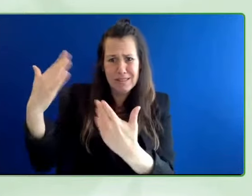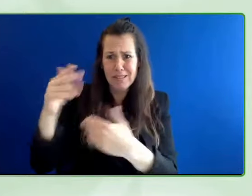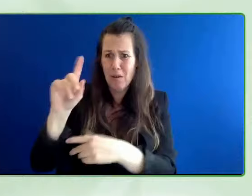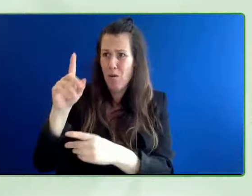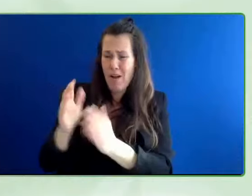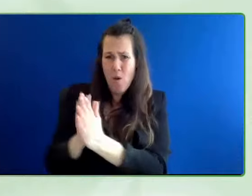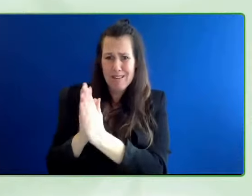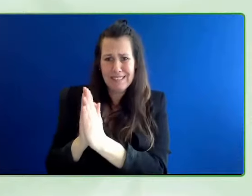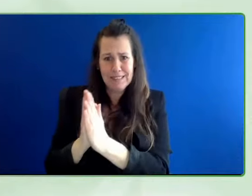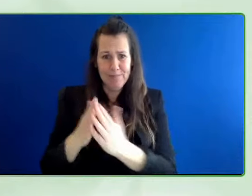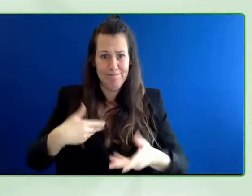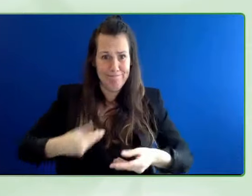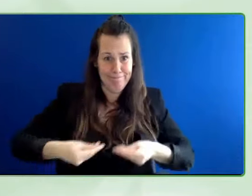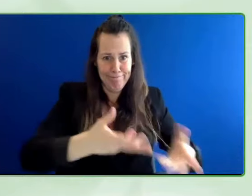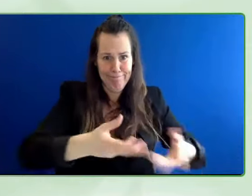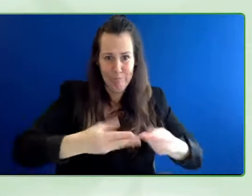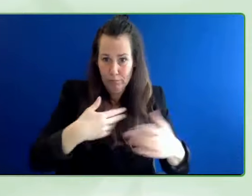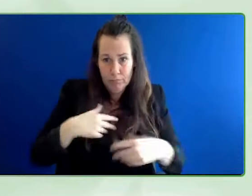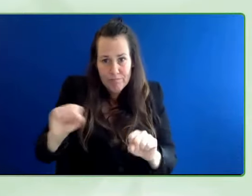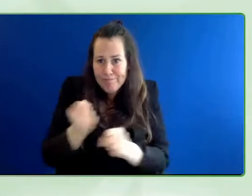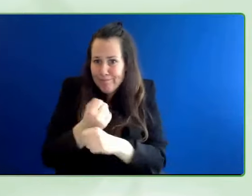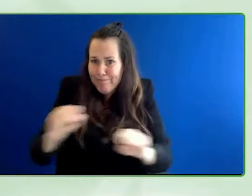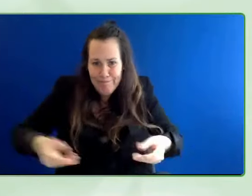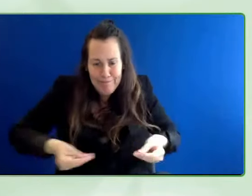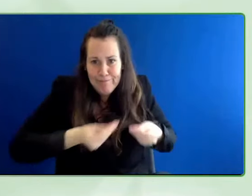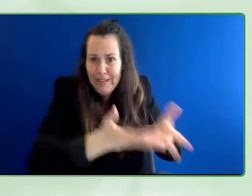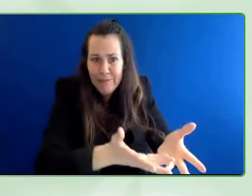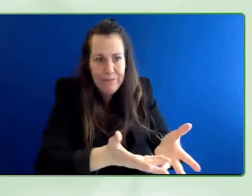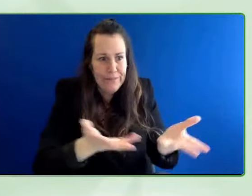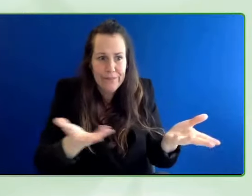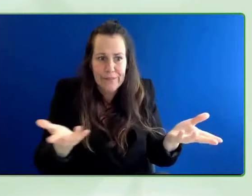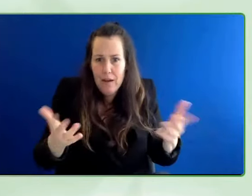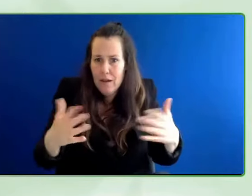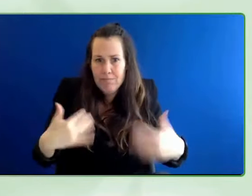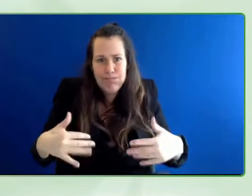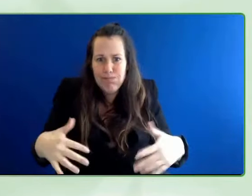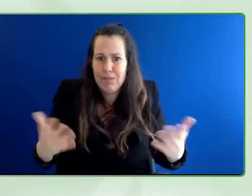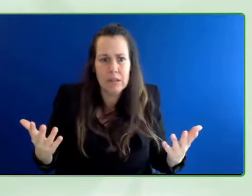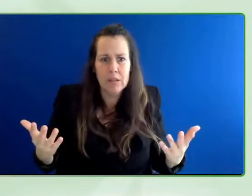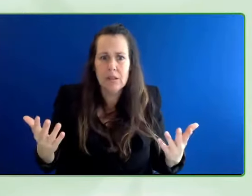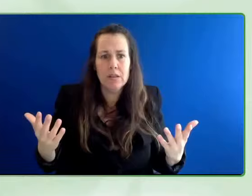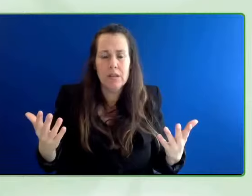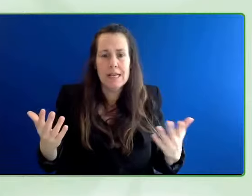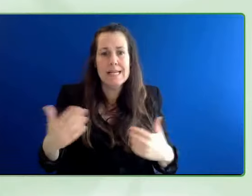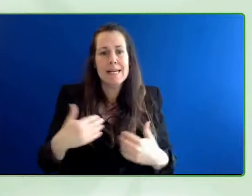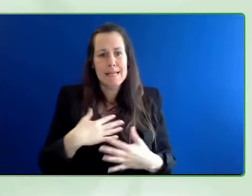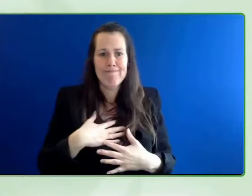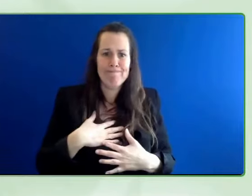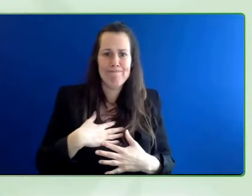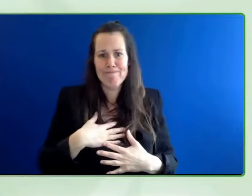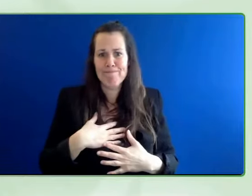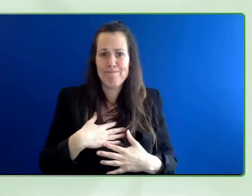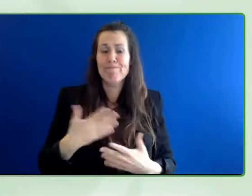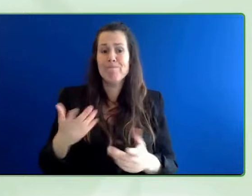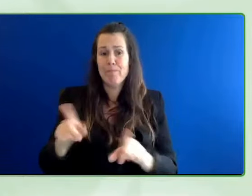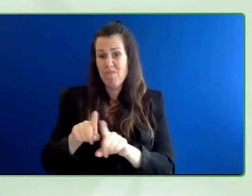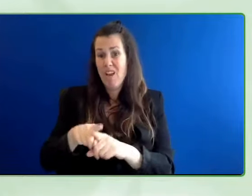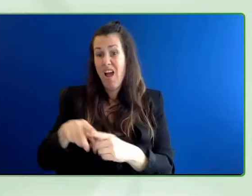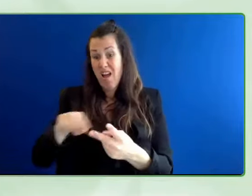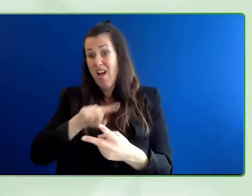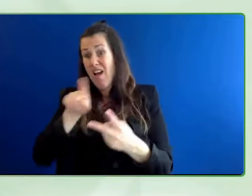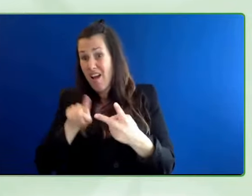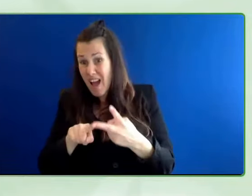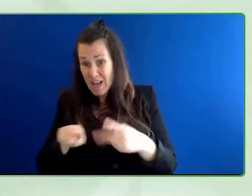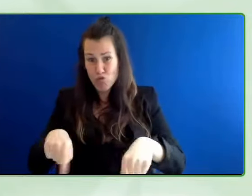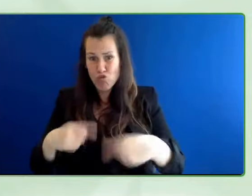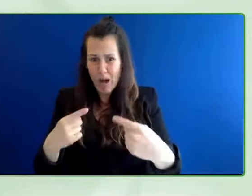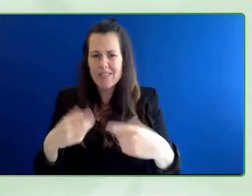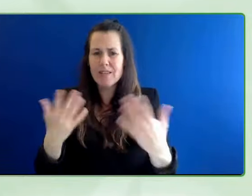For example when we provide assistive device to people who receive it, we follow-up and